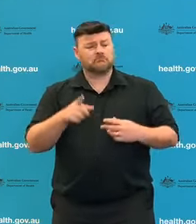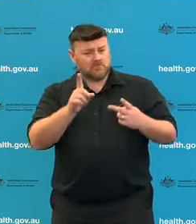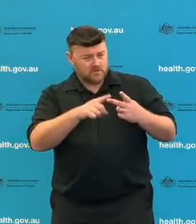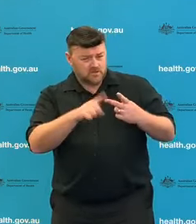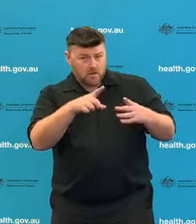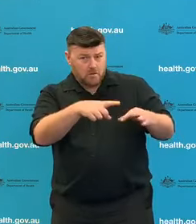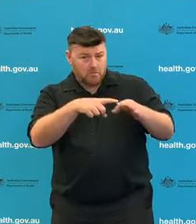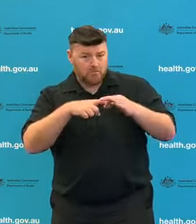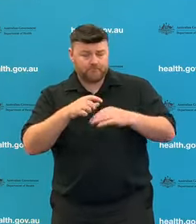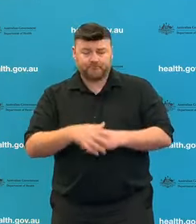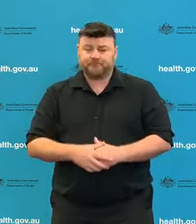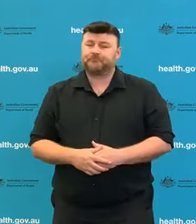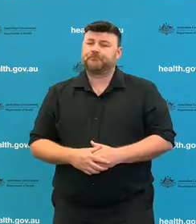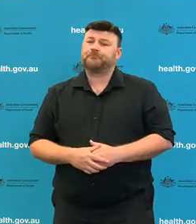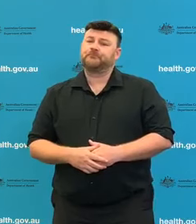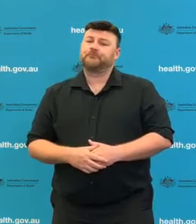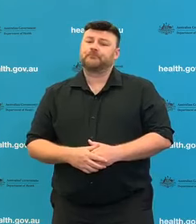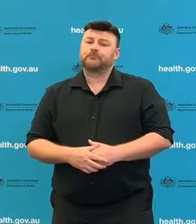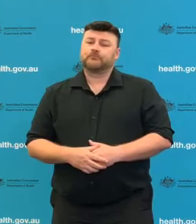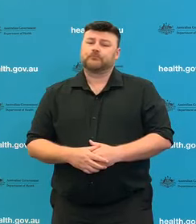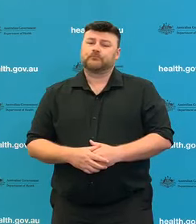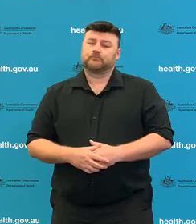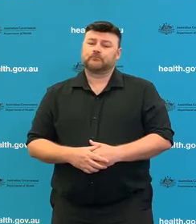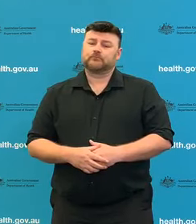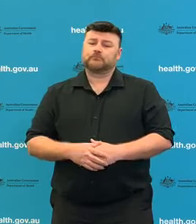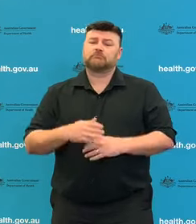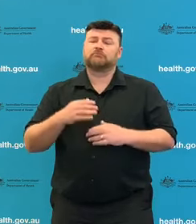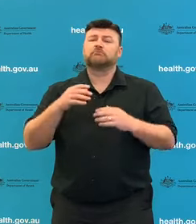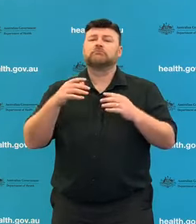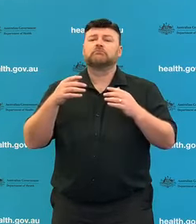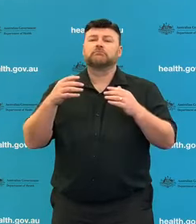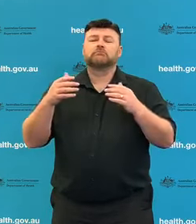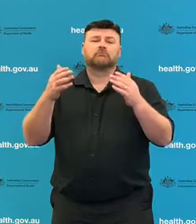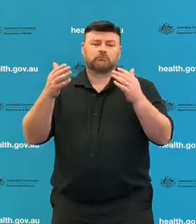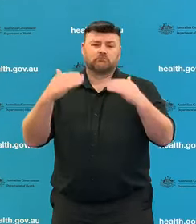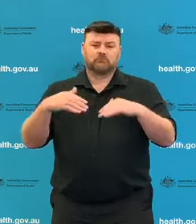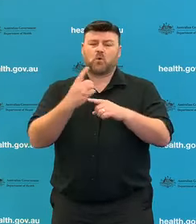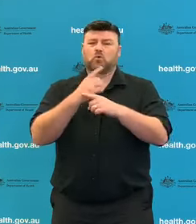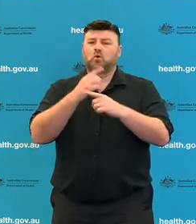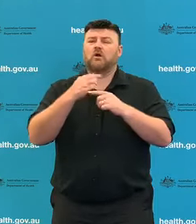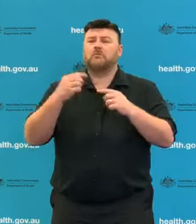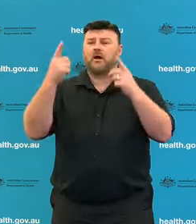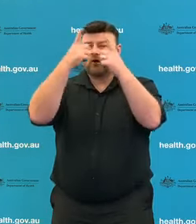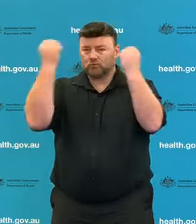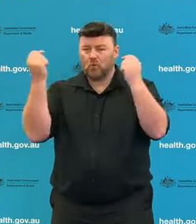Reporter: Yeah, thank you. The other one's just about the aged care death figures that are now being reported through the Victorian Aged